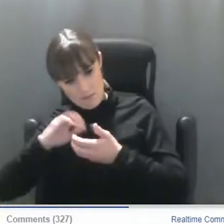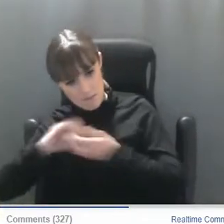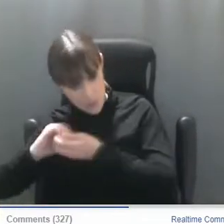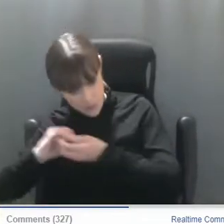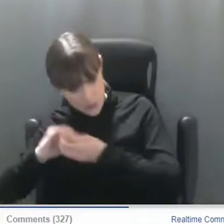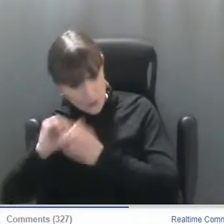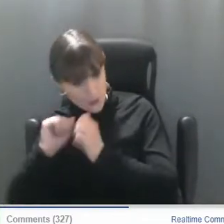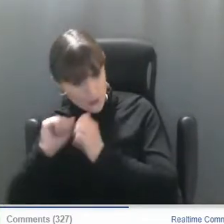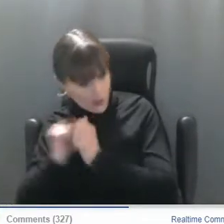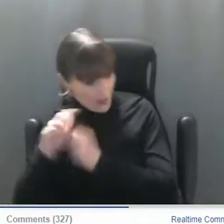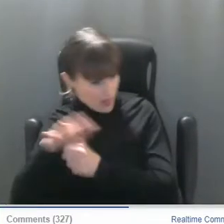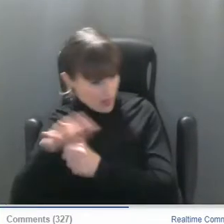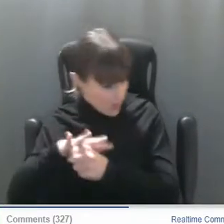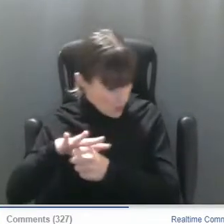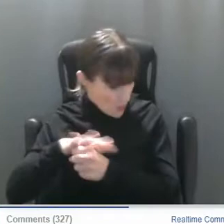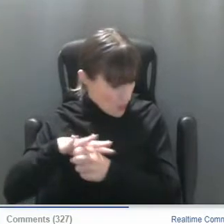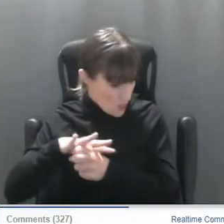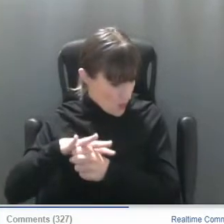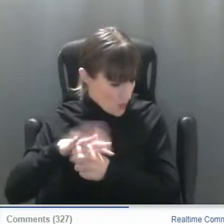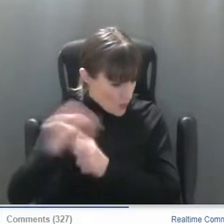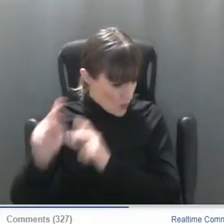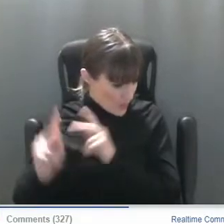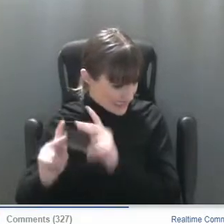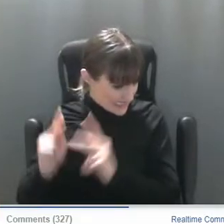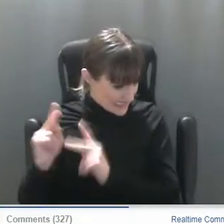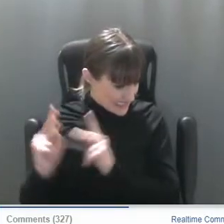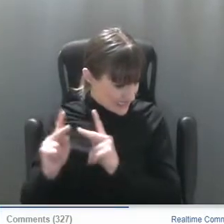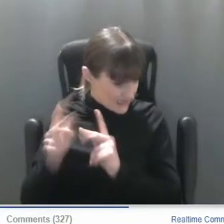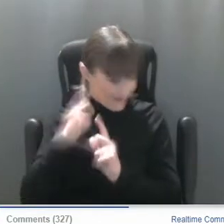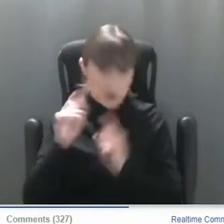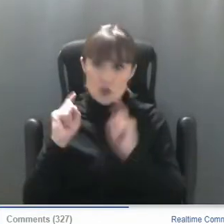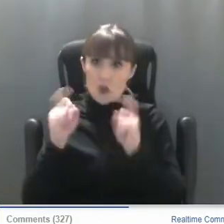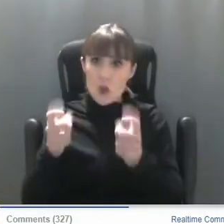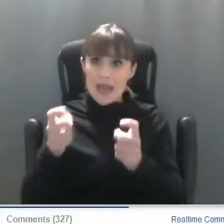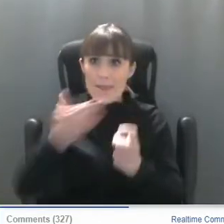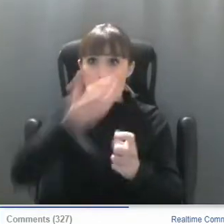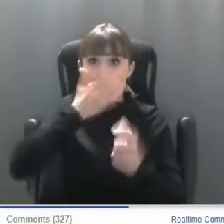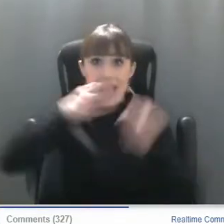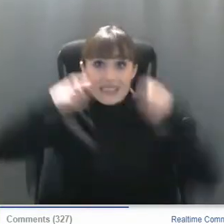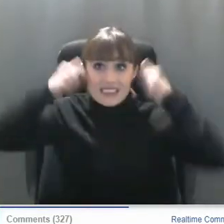We have thought about doing that. We do have some masks for sale, up by our gift shop.